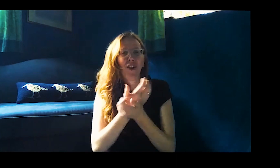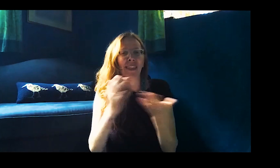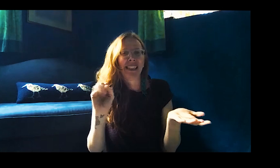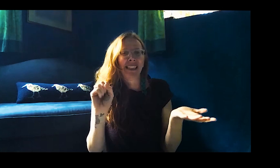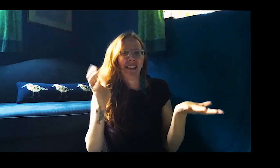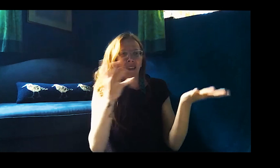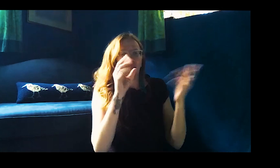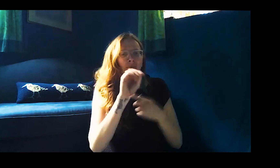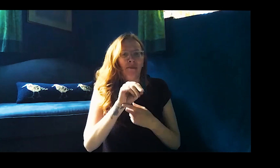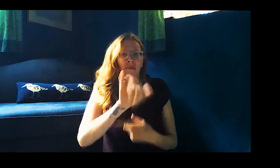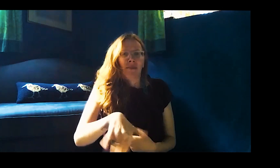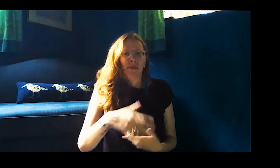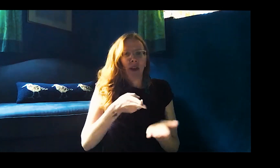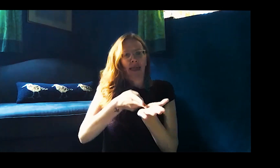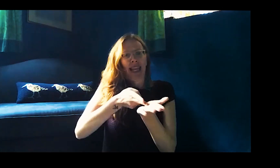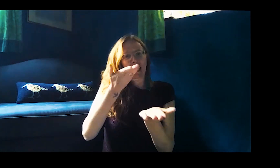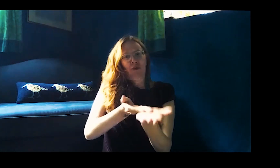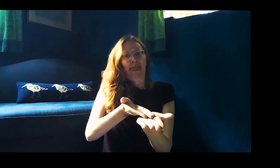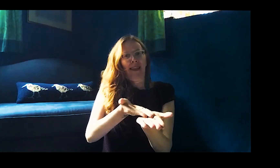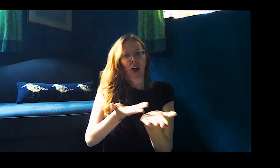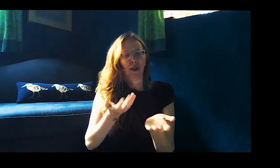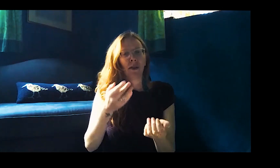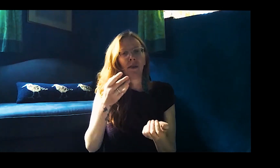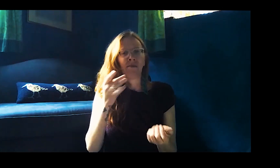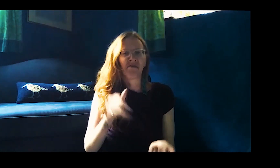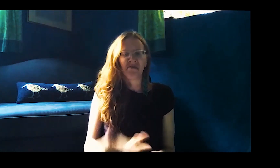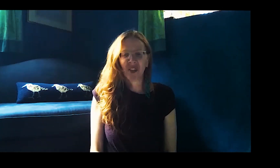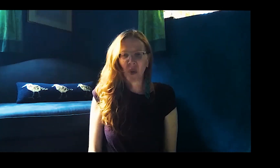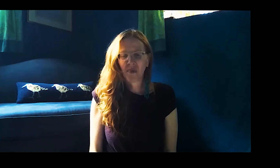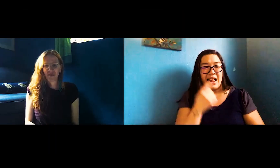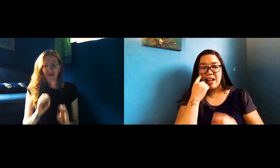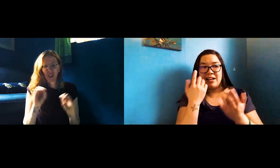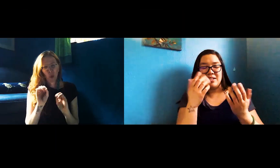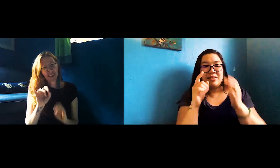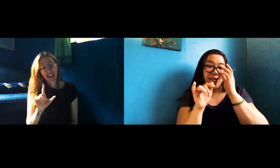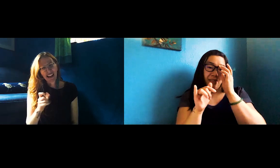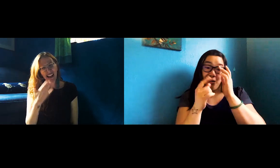and I just want to capture that, that honesty of whatever's happening. So I don't know.